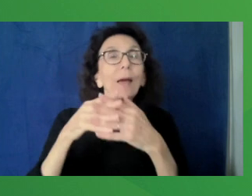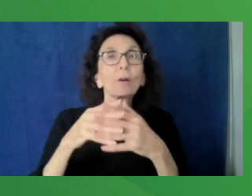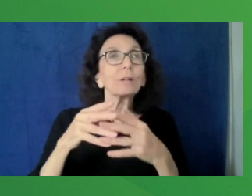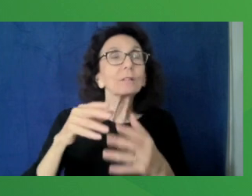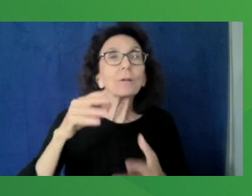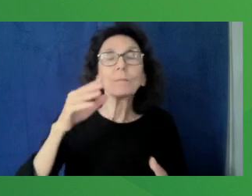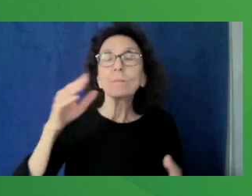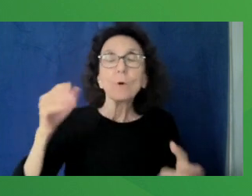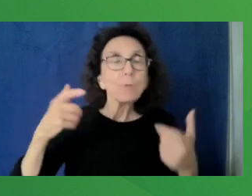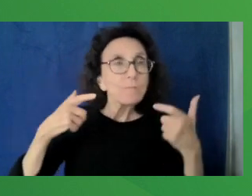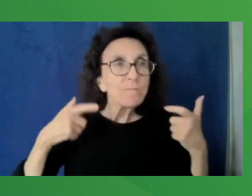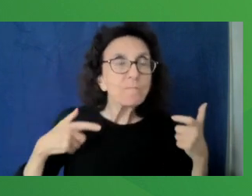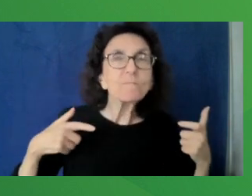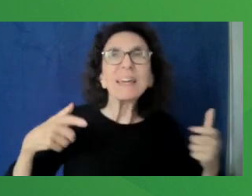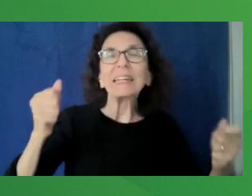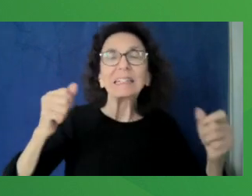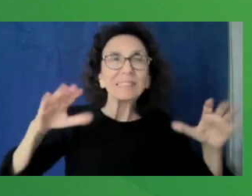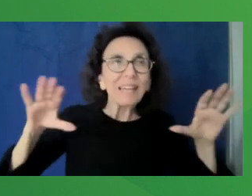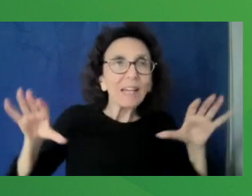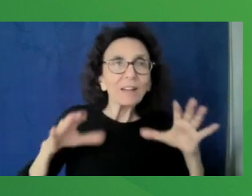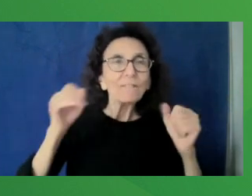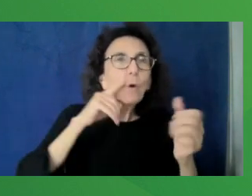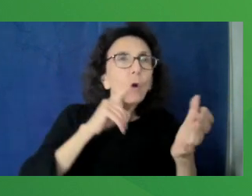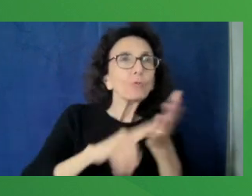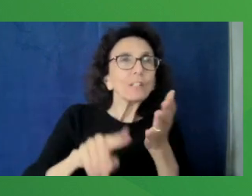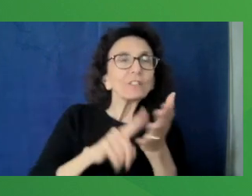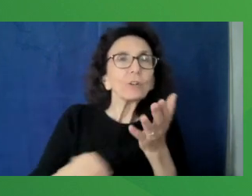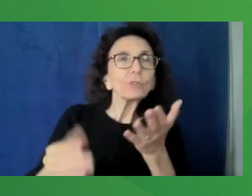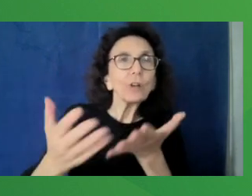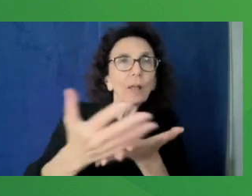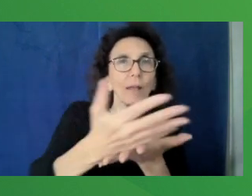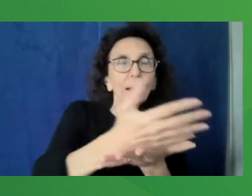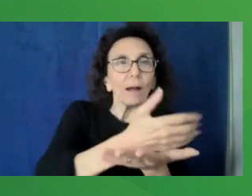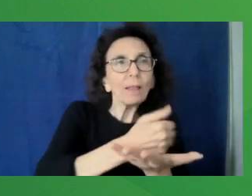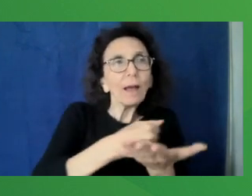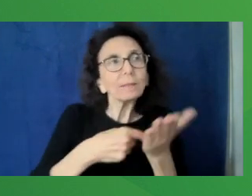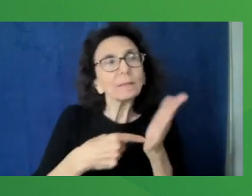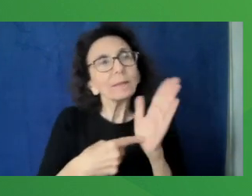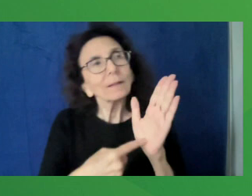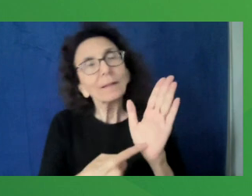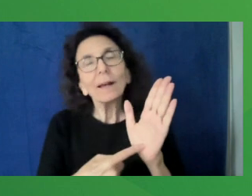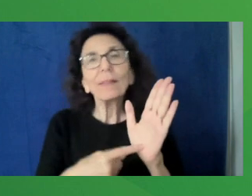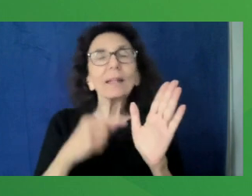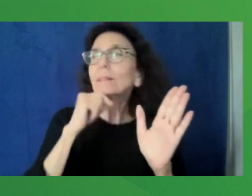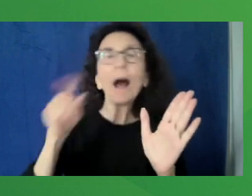to document, research, collect, and display the rich, complete, and compelling story of women in